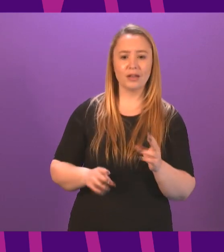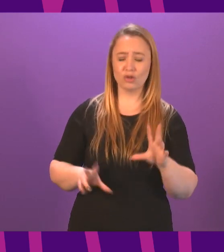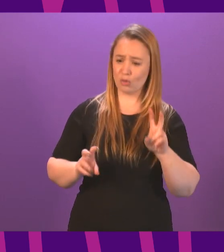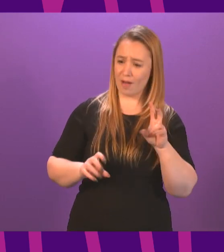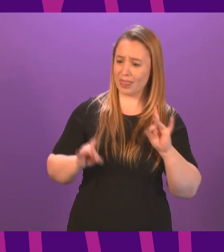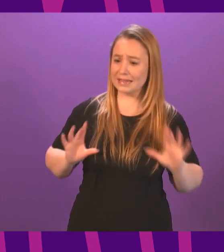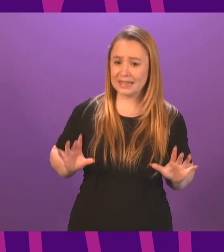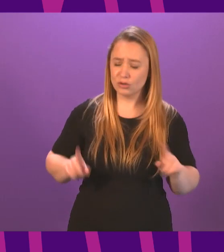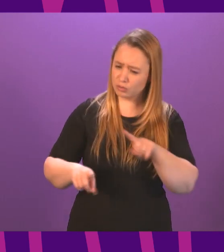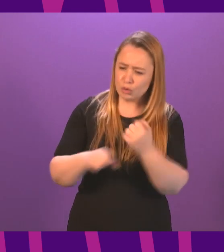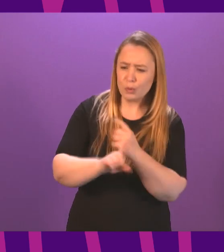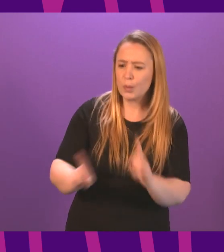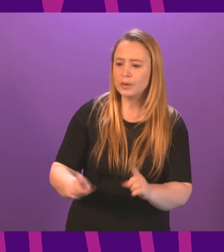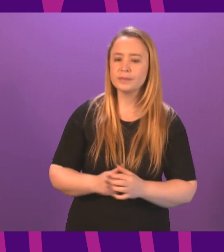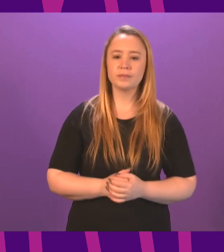The First Minister: There is a range of ways in which the police